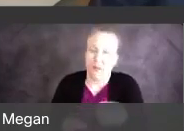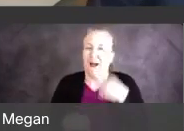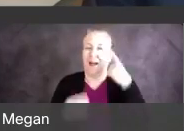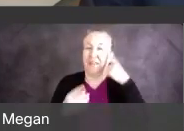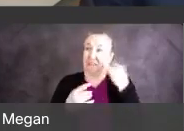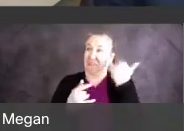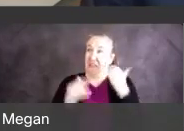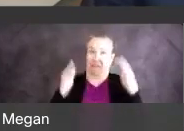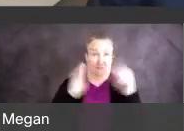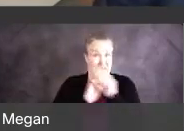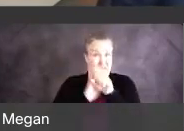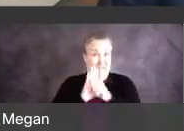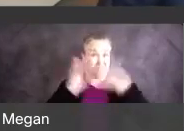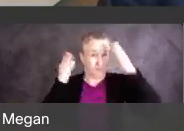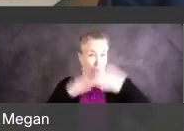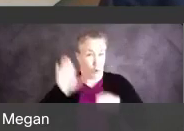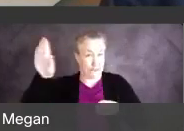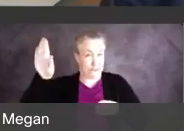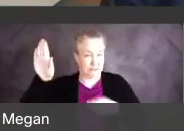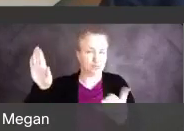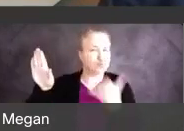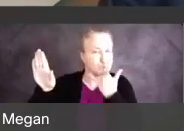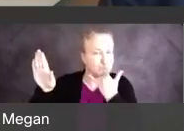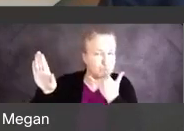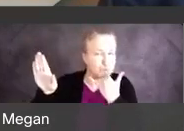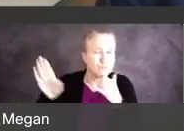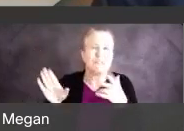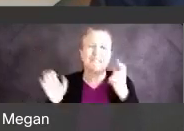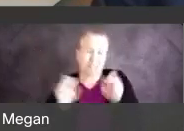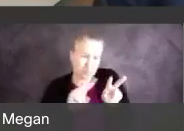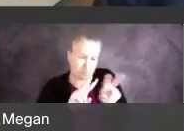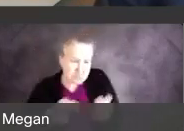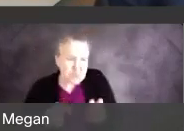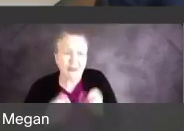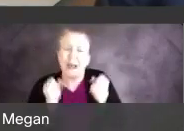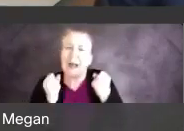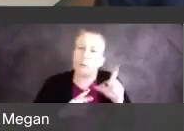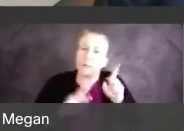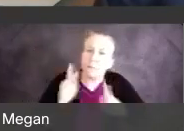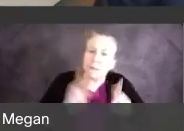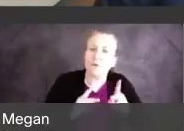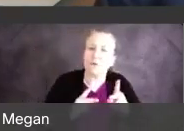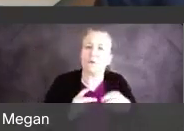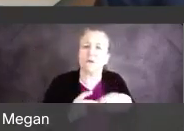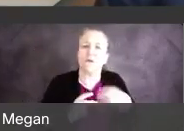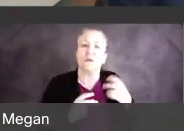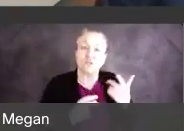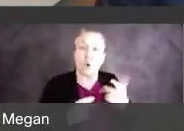I think they need to be looking at how many people, how many doses are coming to these counties,